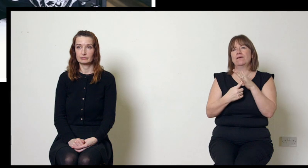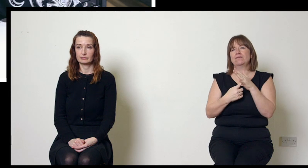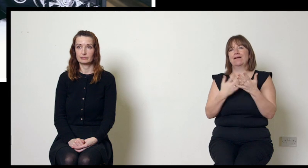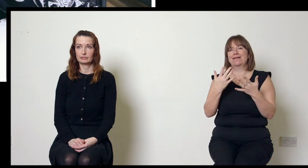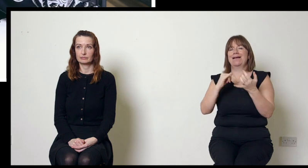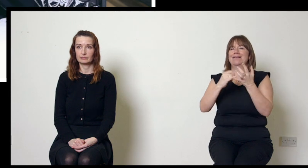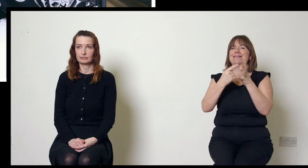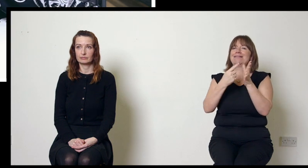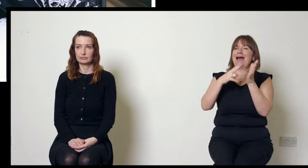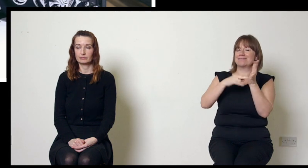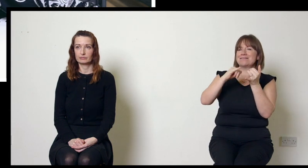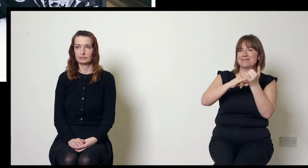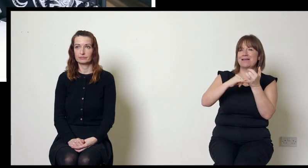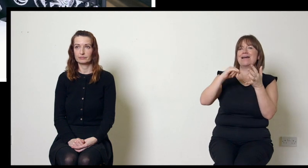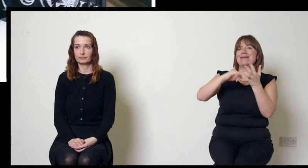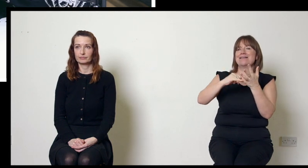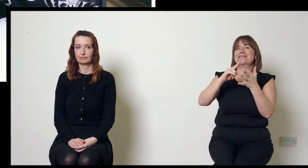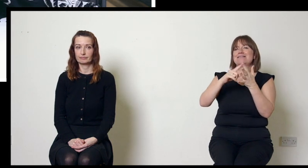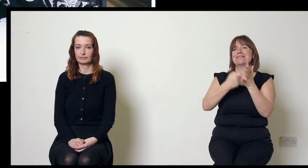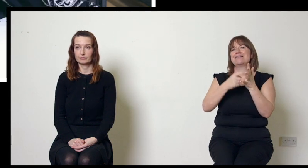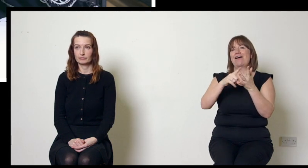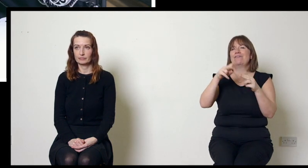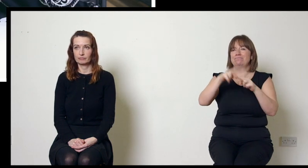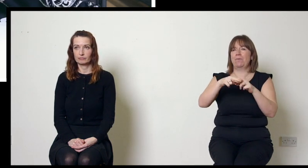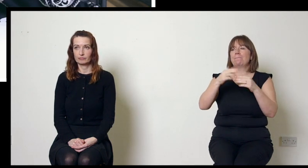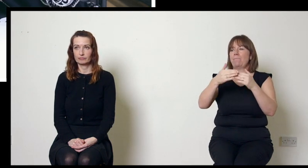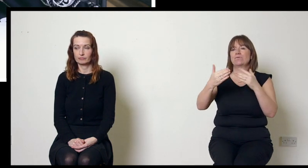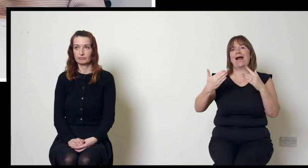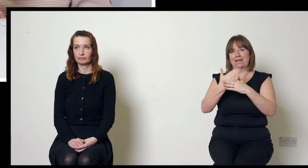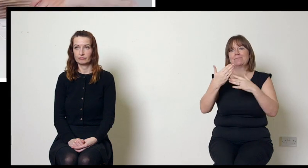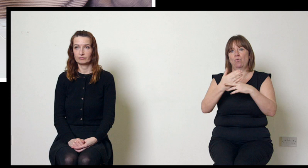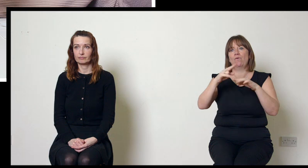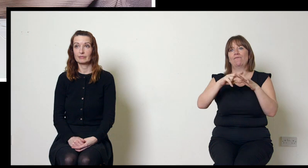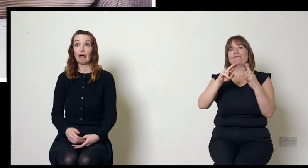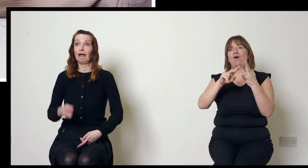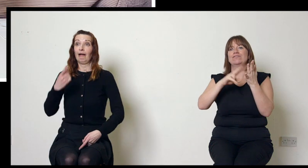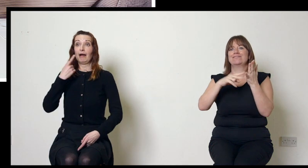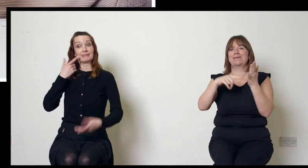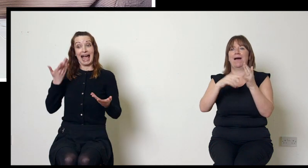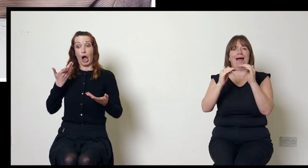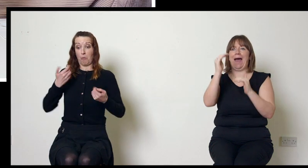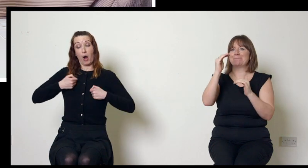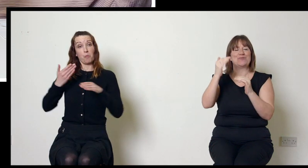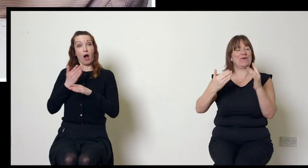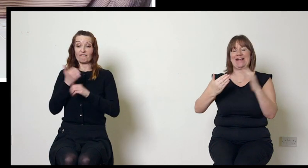sans serif is the most accessible of the various fonts. But yeah, all caps is inaccessible for lots of people. I can leave now! My work is done!